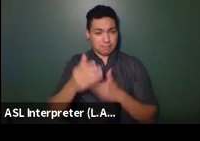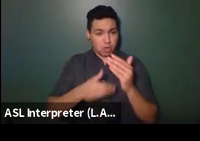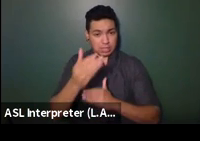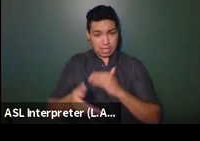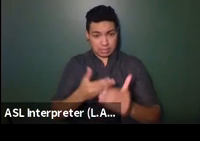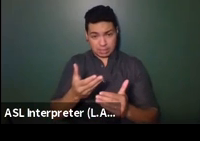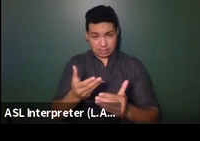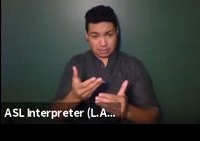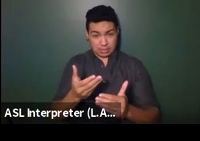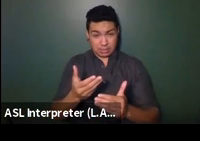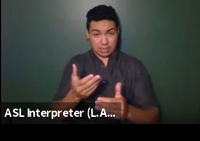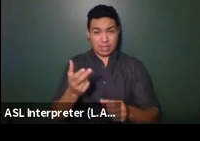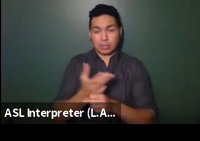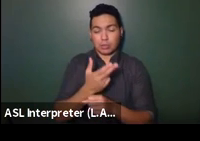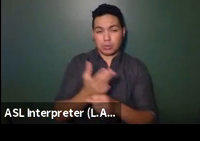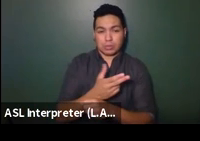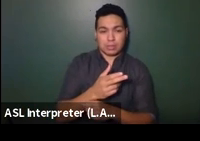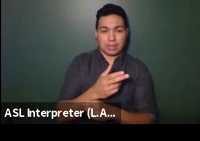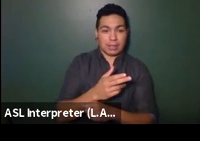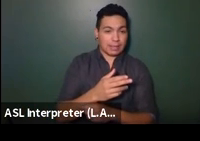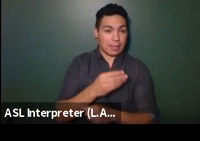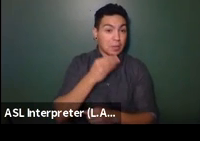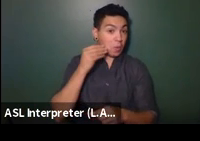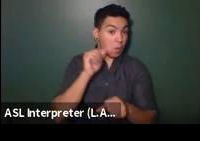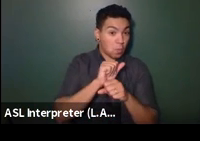ESD 189 - Amy Colburn: That assignment to try. We kind of walked through that. Oh.